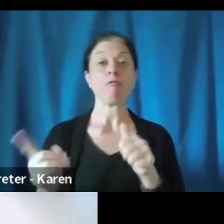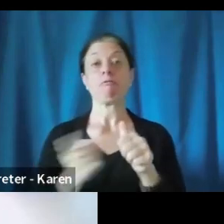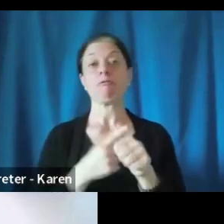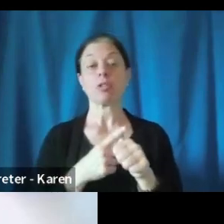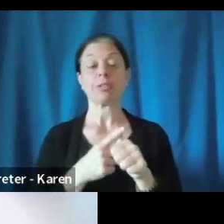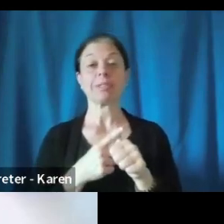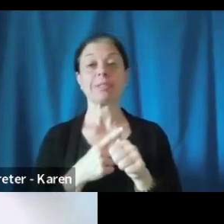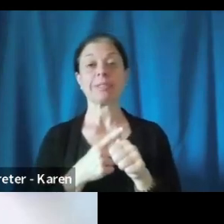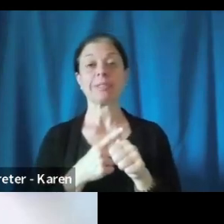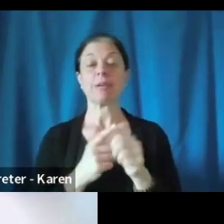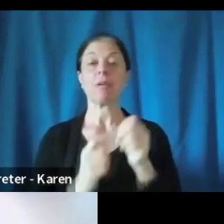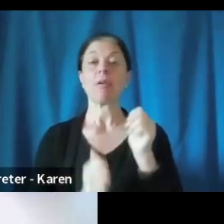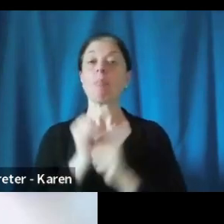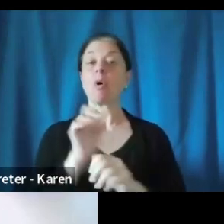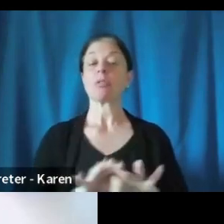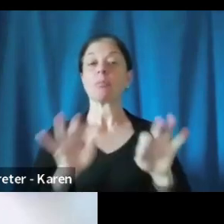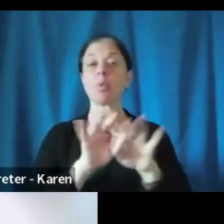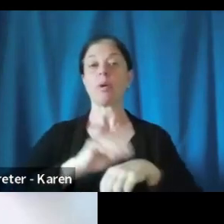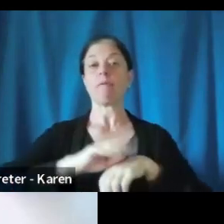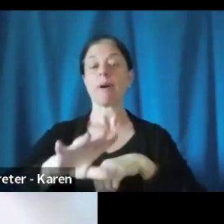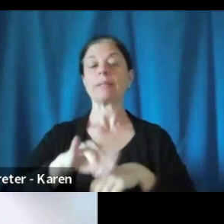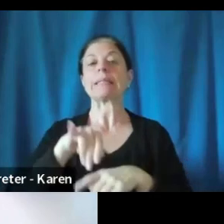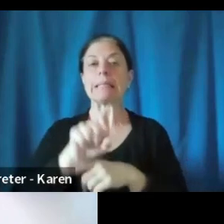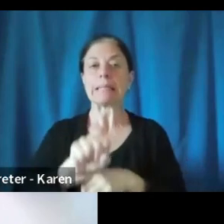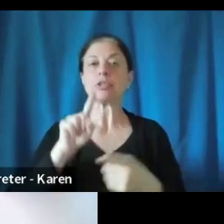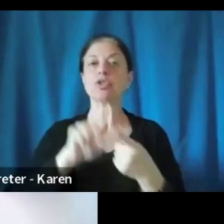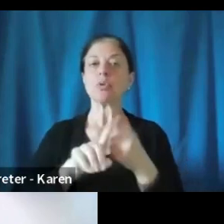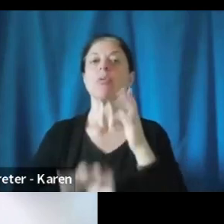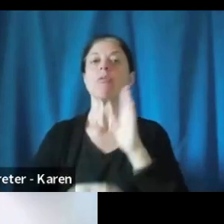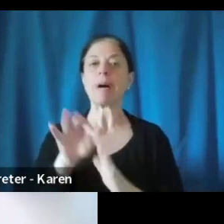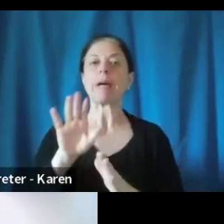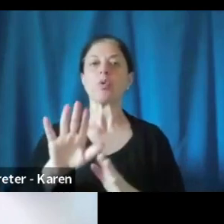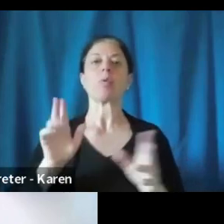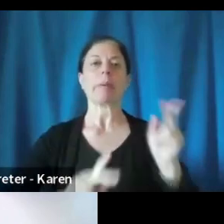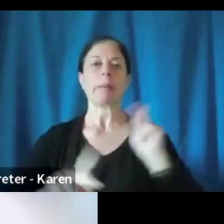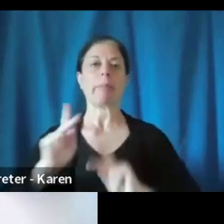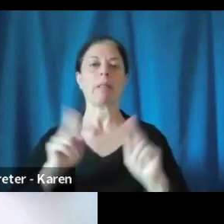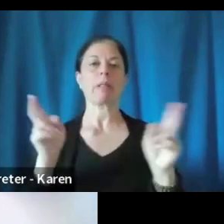Brittni speaking. I will be shorter on this one because my first bit and most